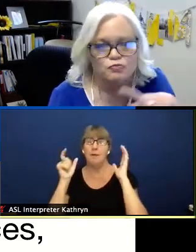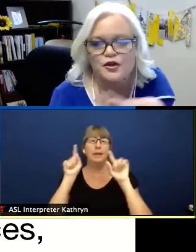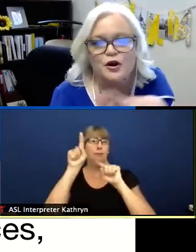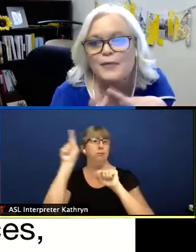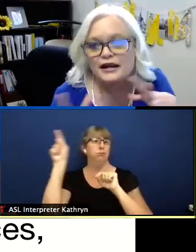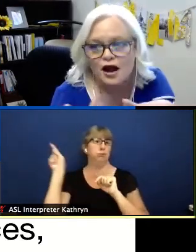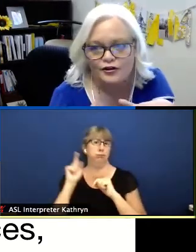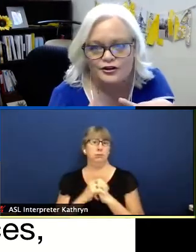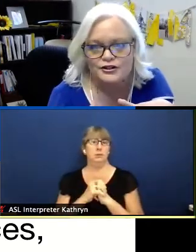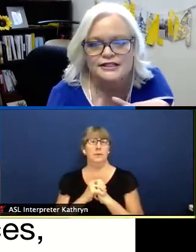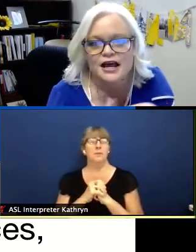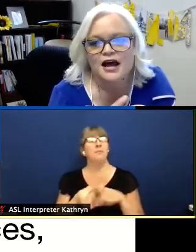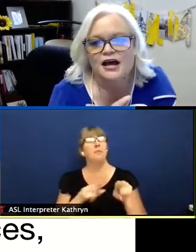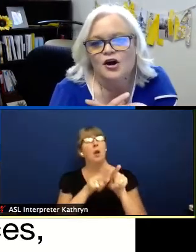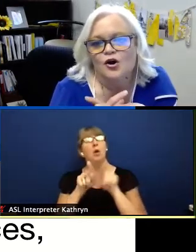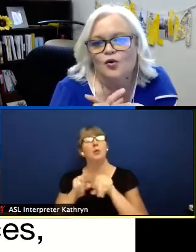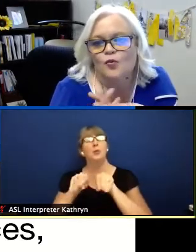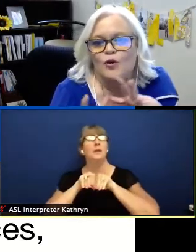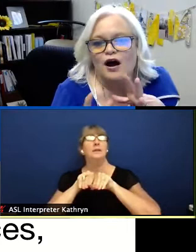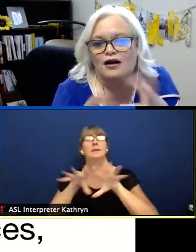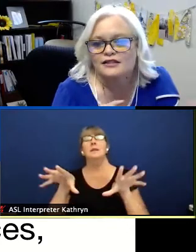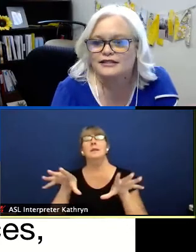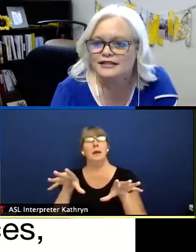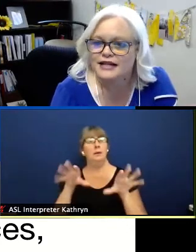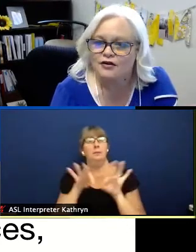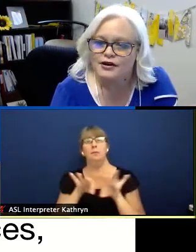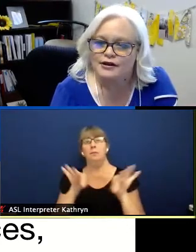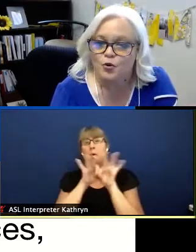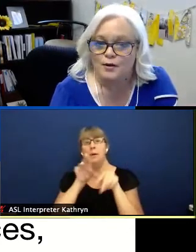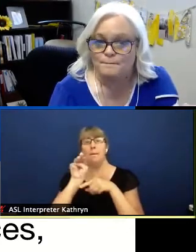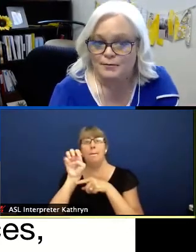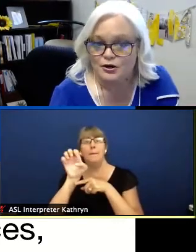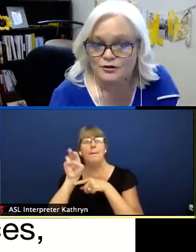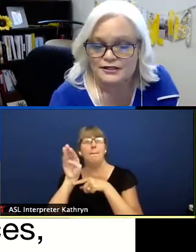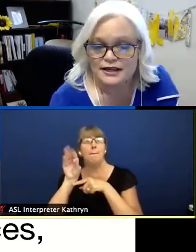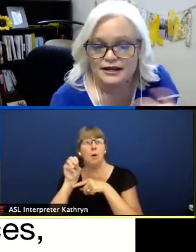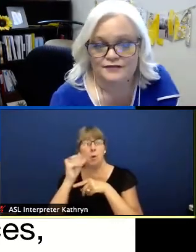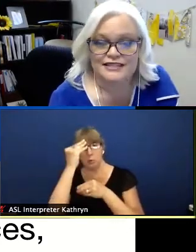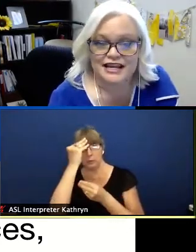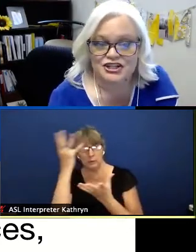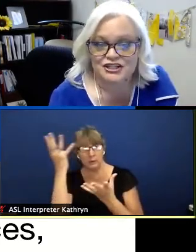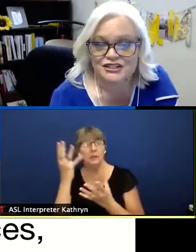there are many others. We also send out important memos, and invitations